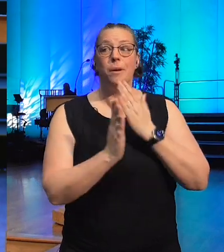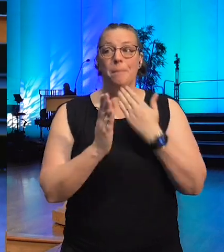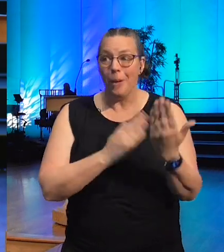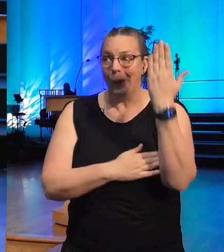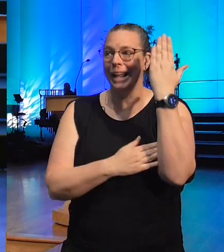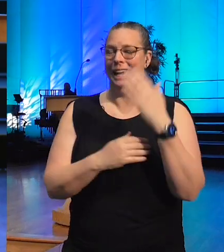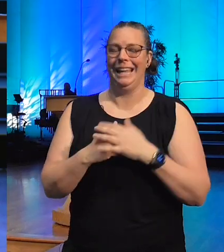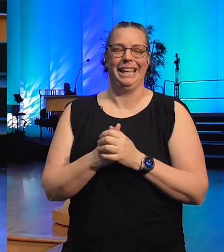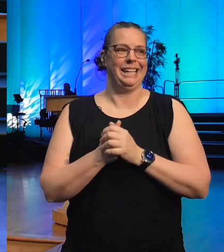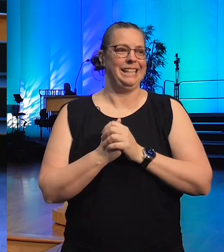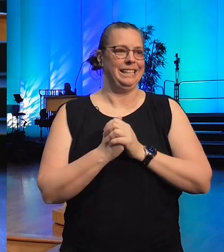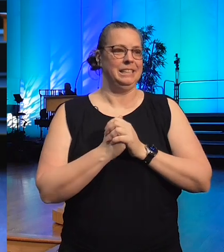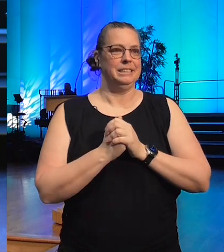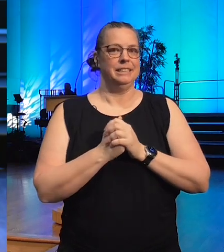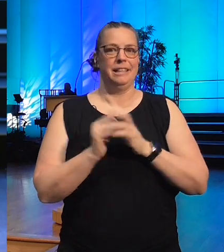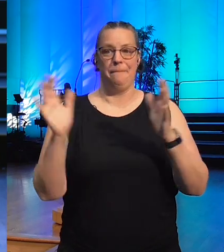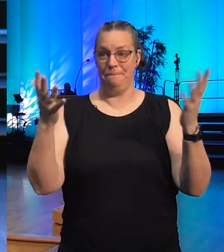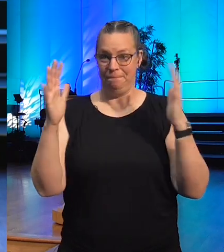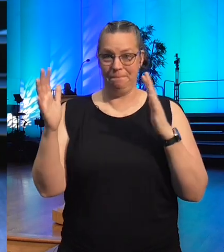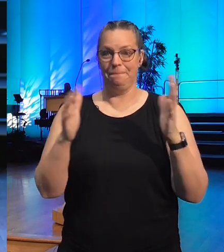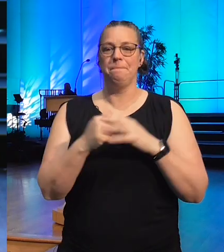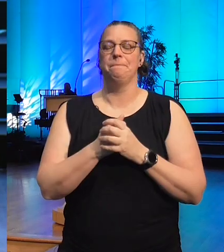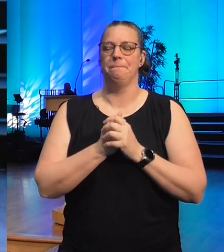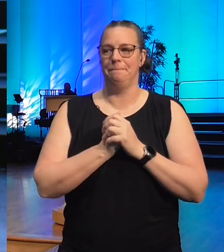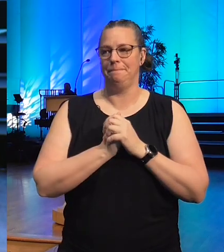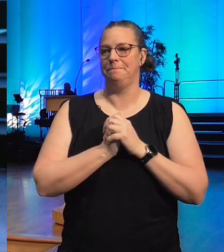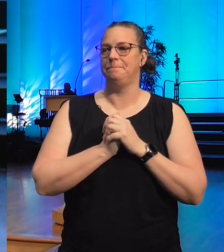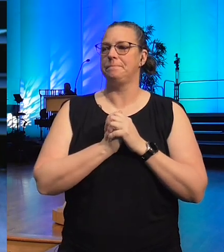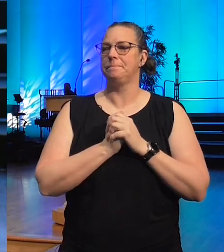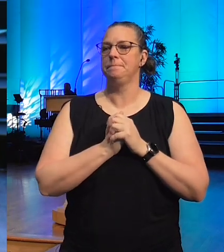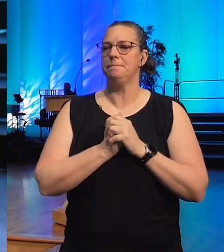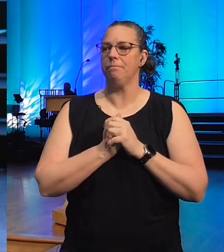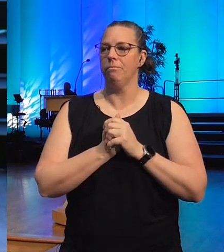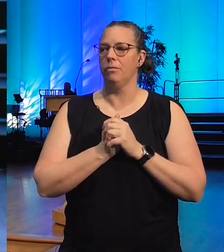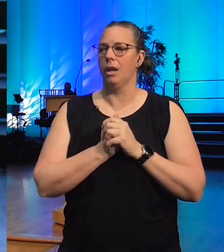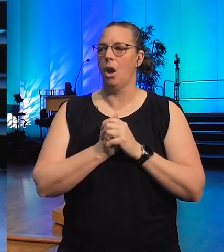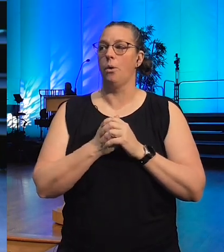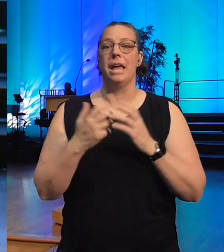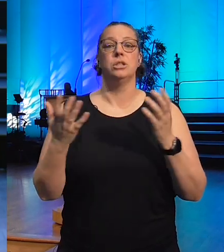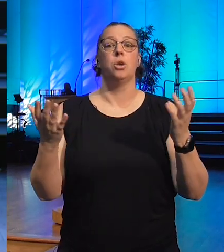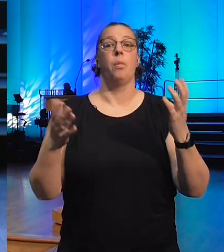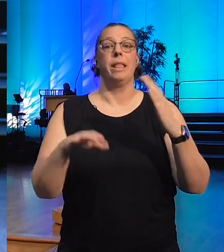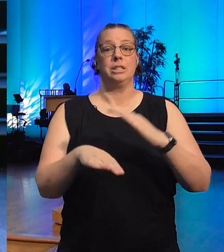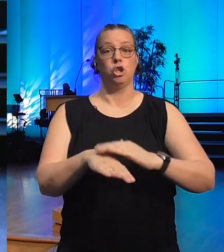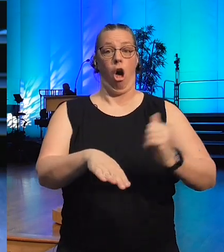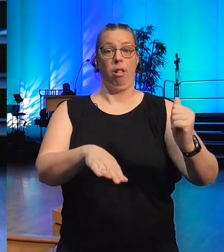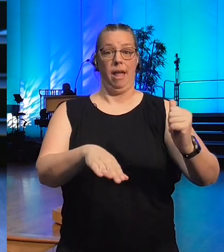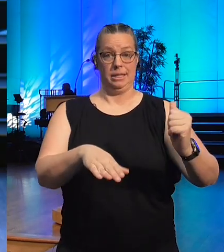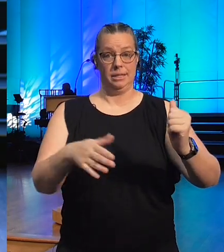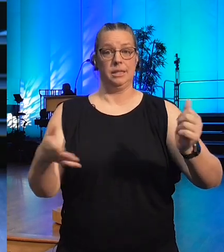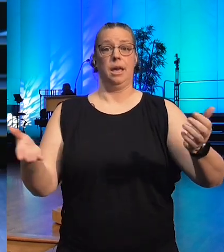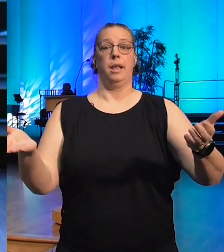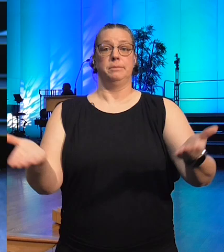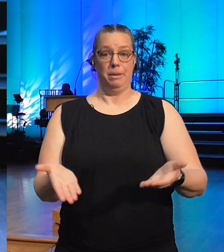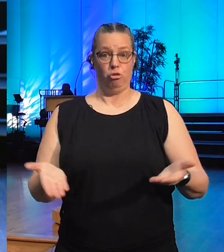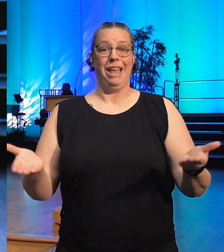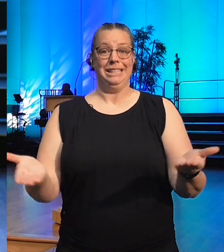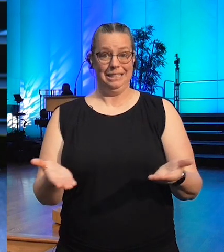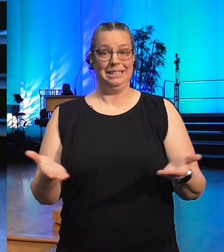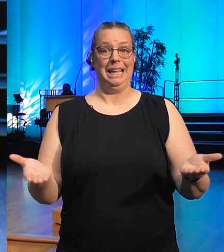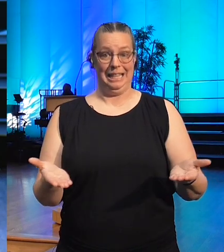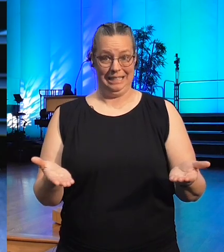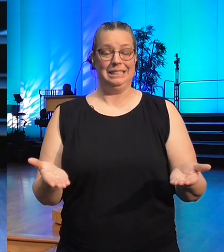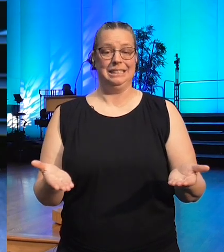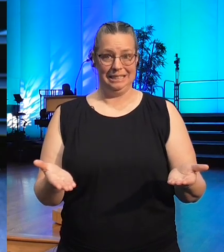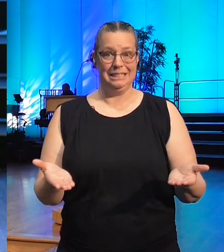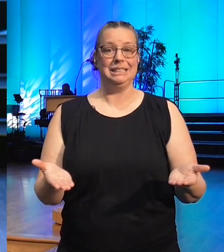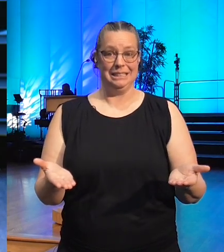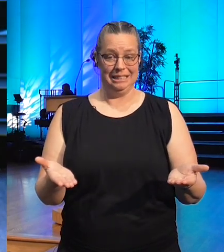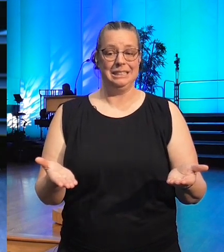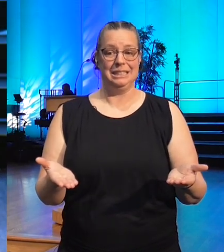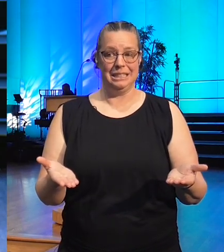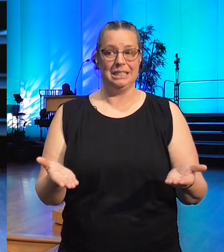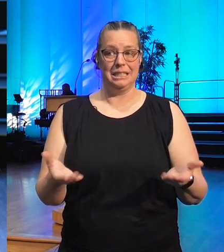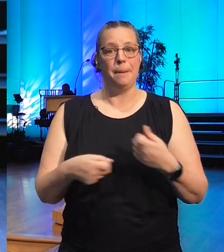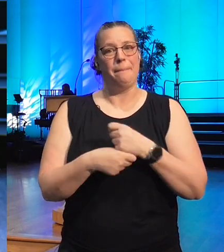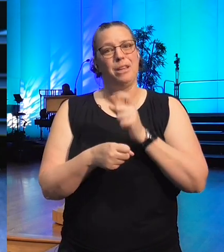Michelle so let's call ourselves fully present right here and right now to make sure that we've